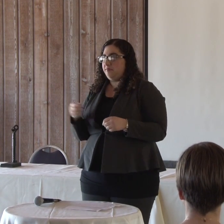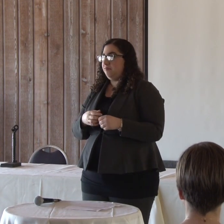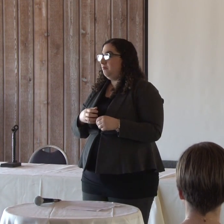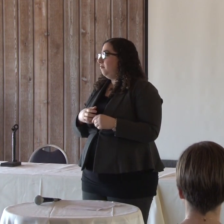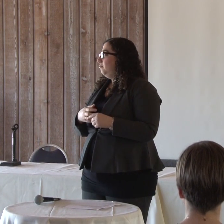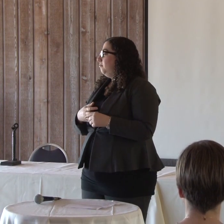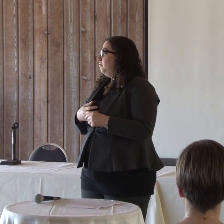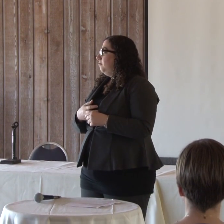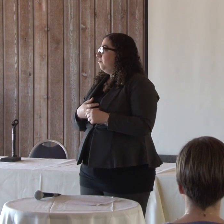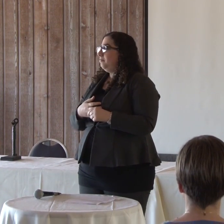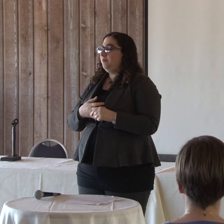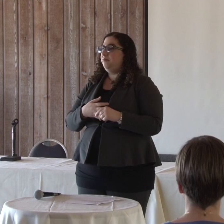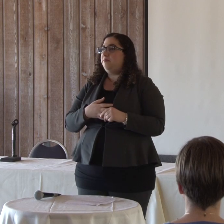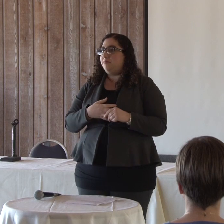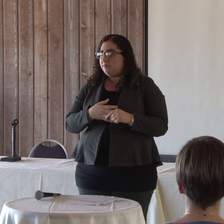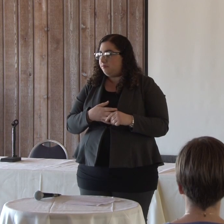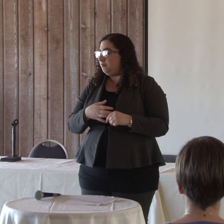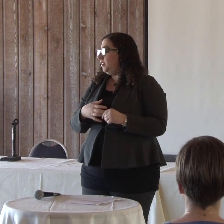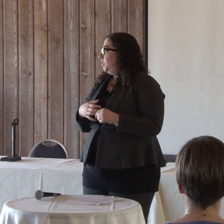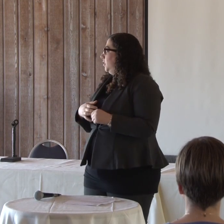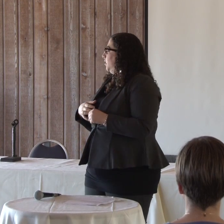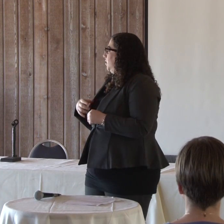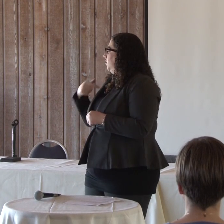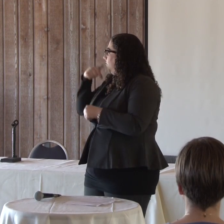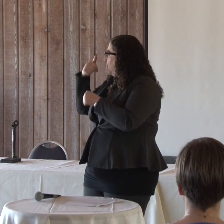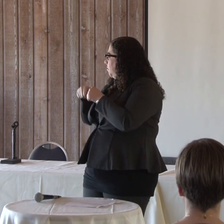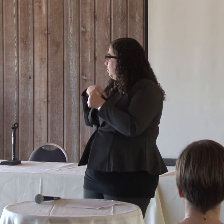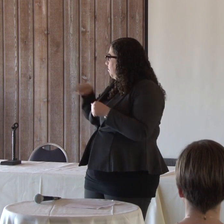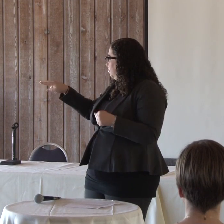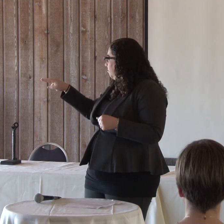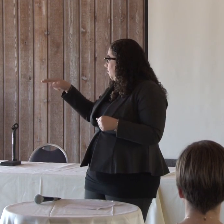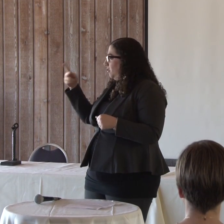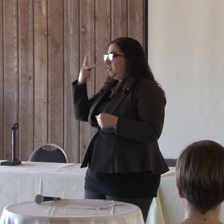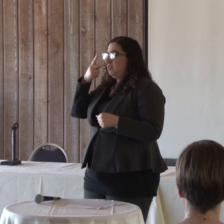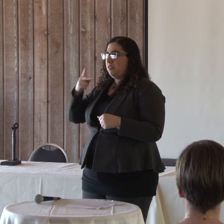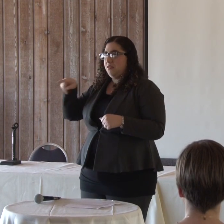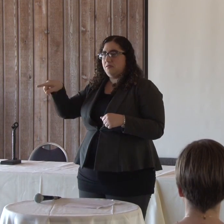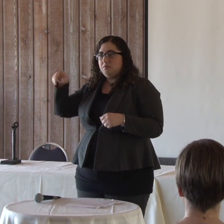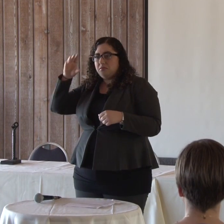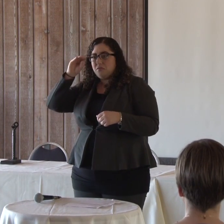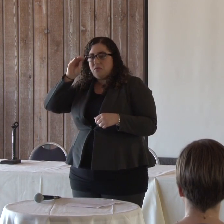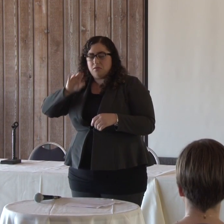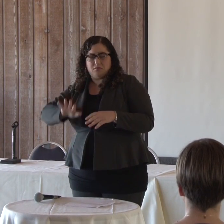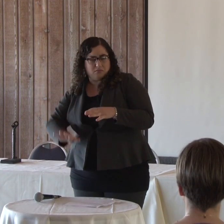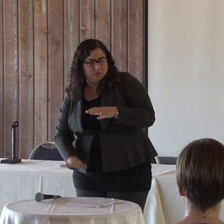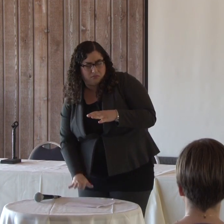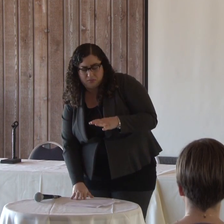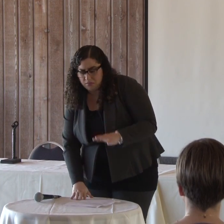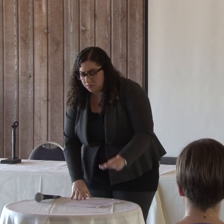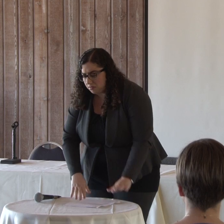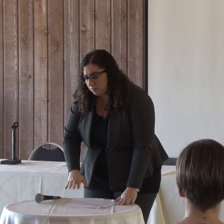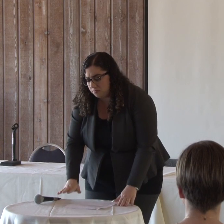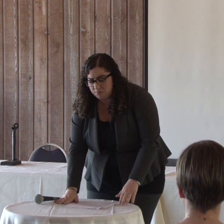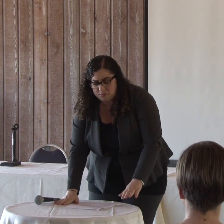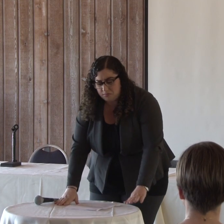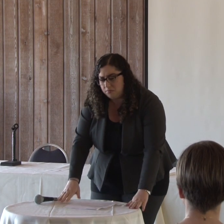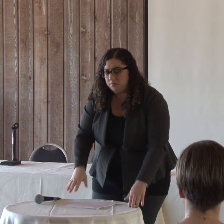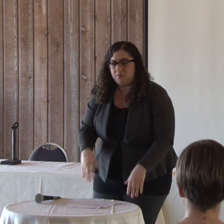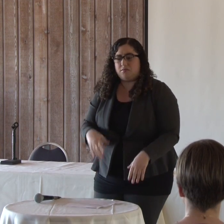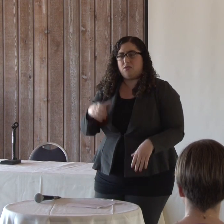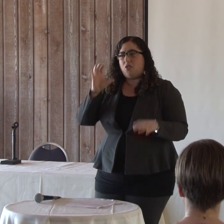who was both deaf and blind. About six year old. And the little girl saw